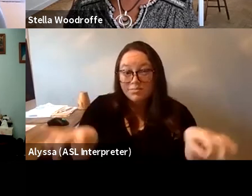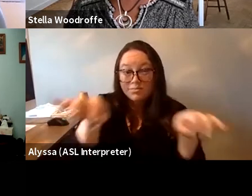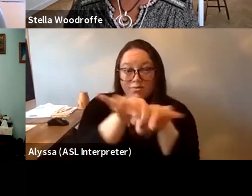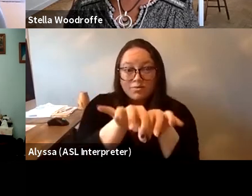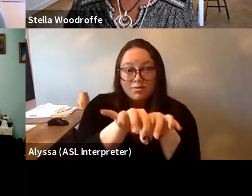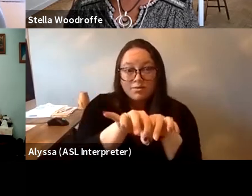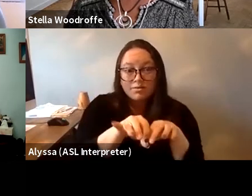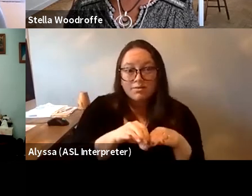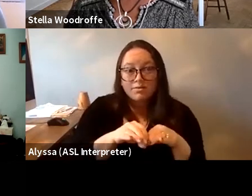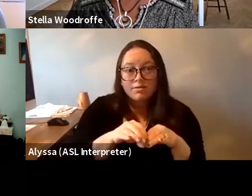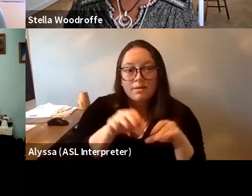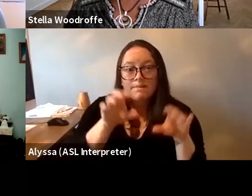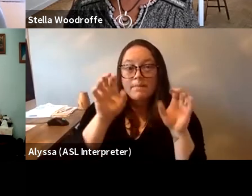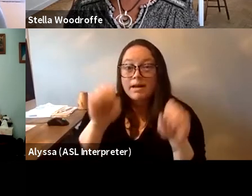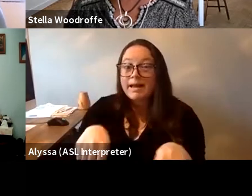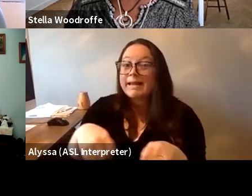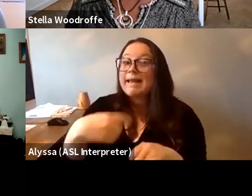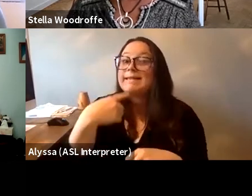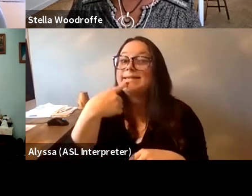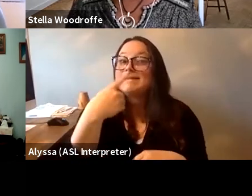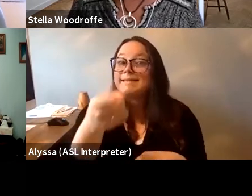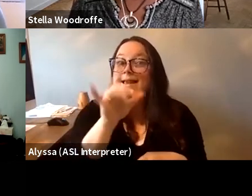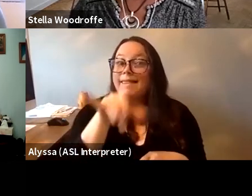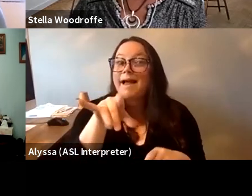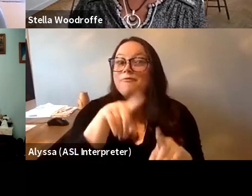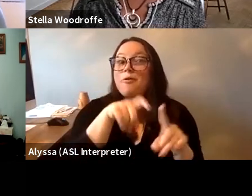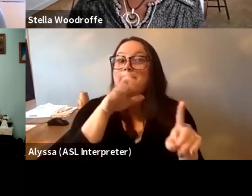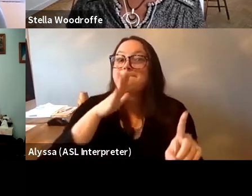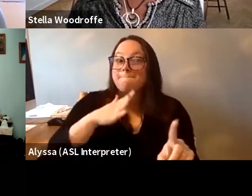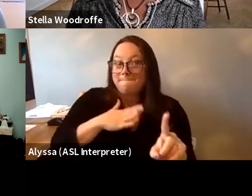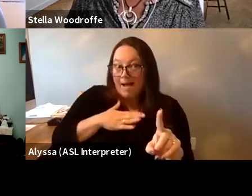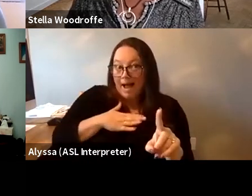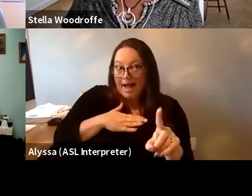that, from my perspective, I know that, you know, there were